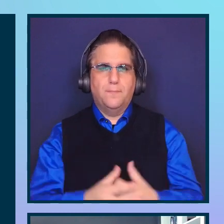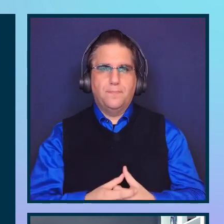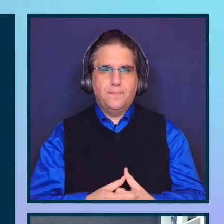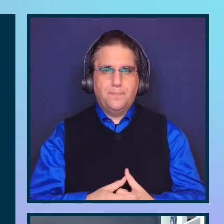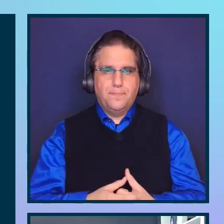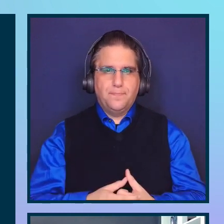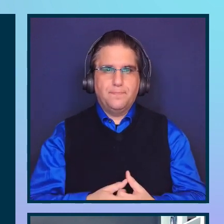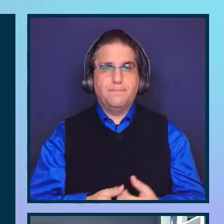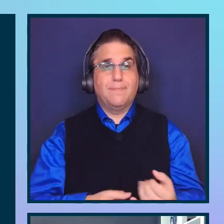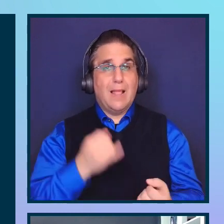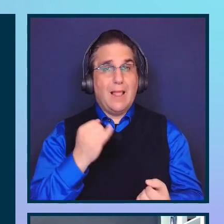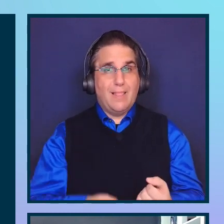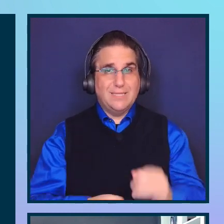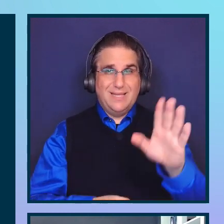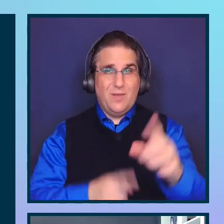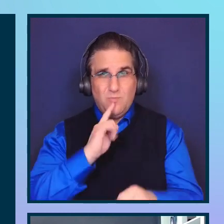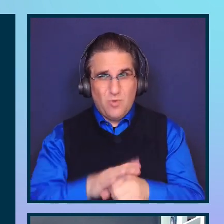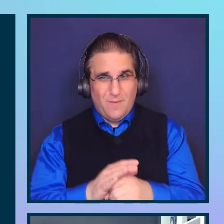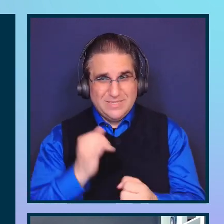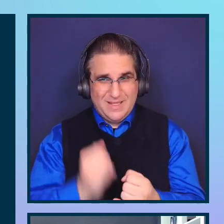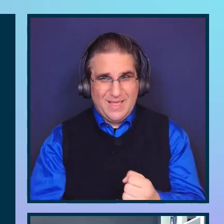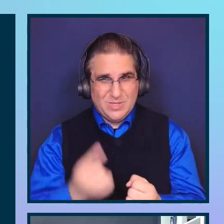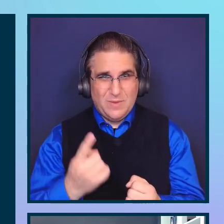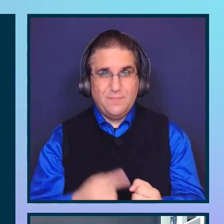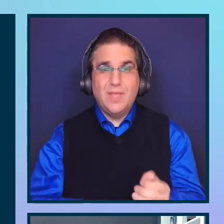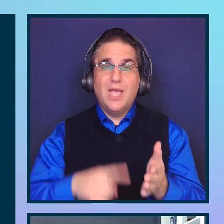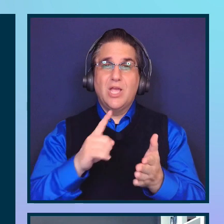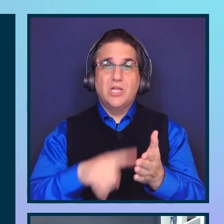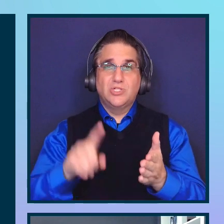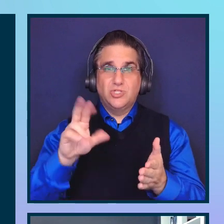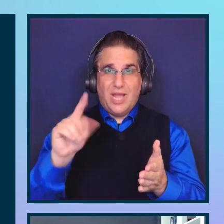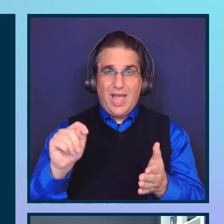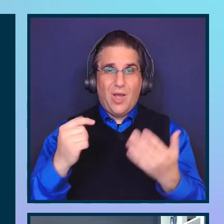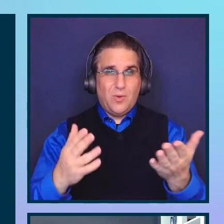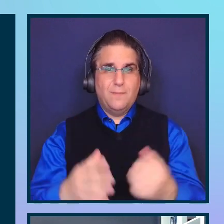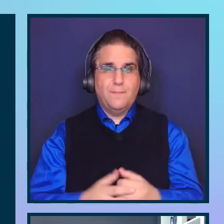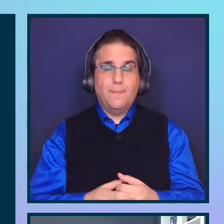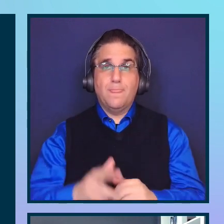Lastly, I promise this is the last one. The checkout, you go out. Now I need to put in my credit card number.